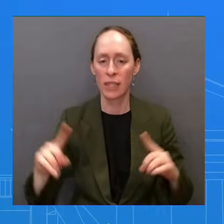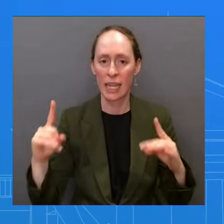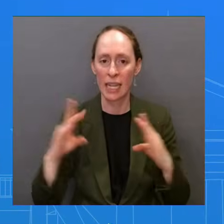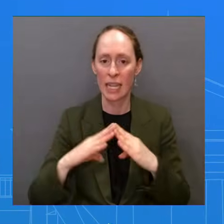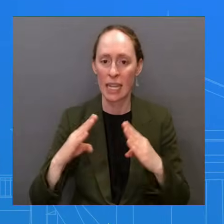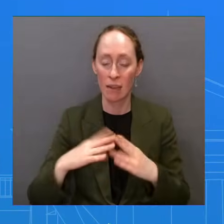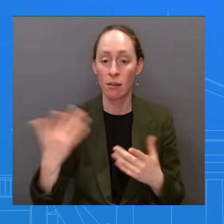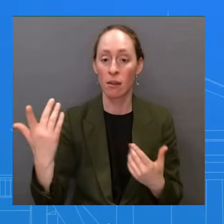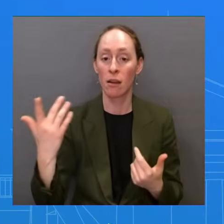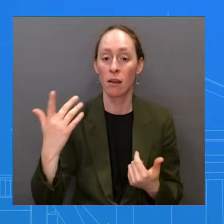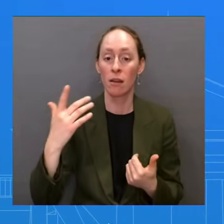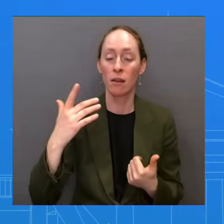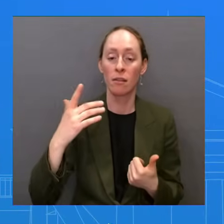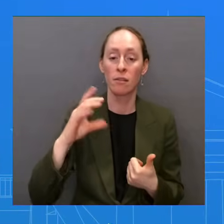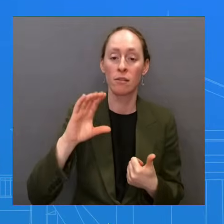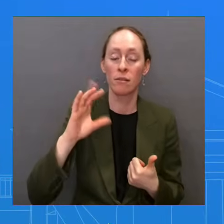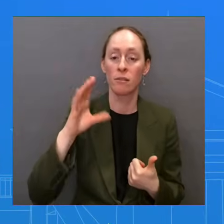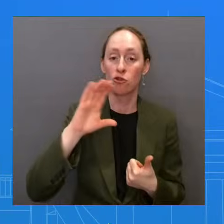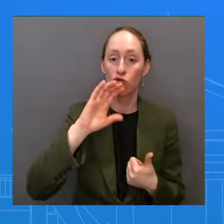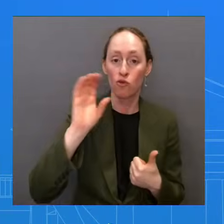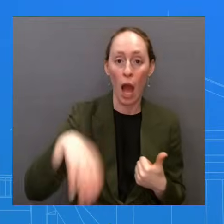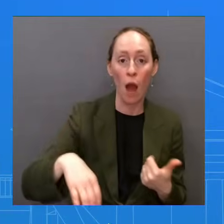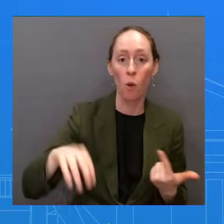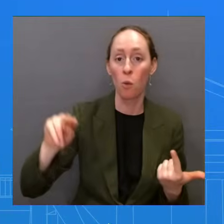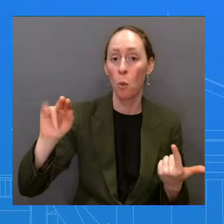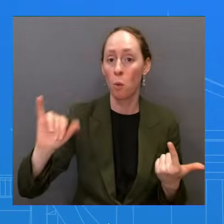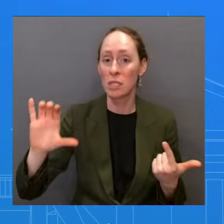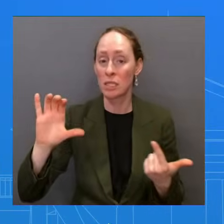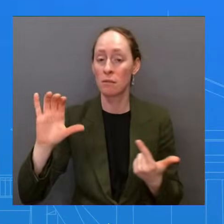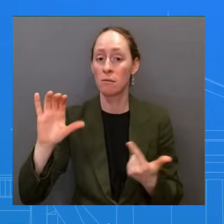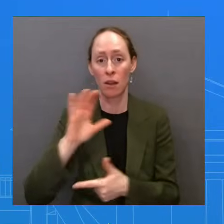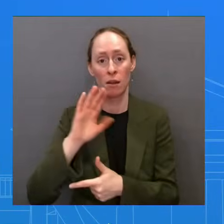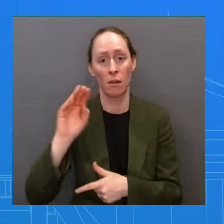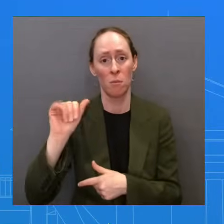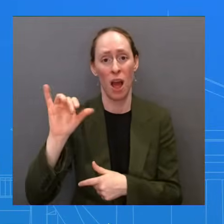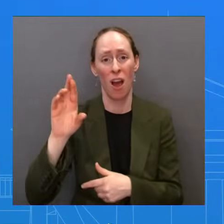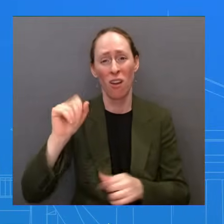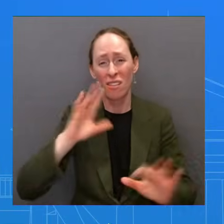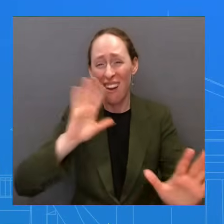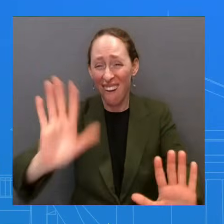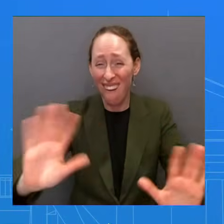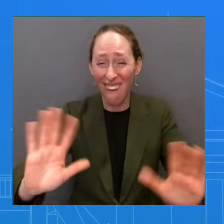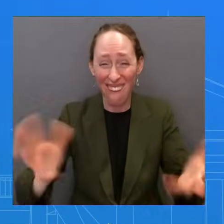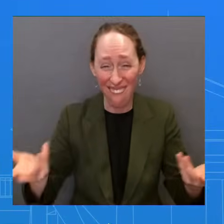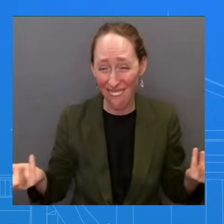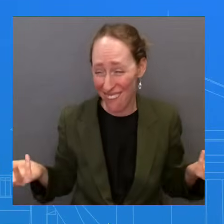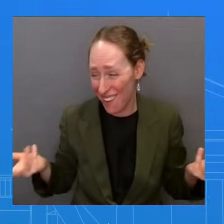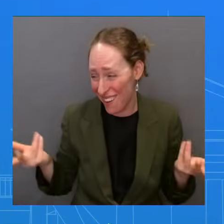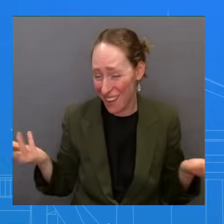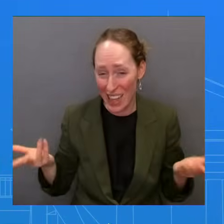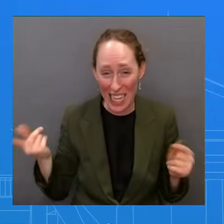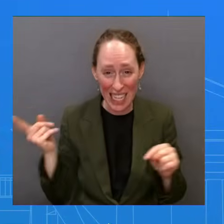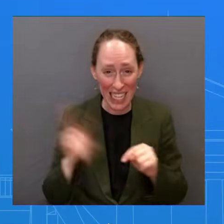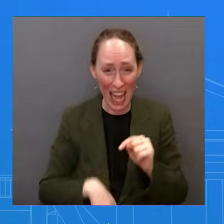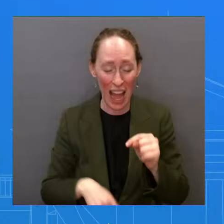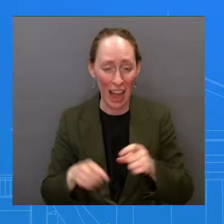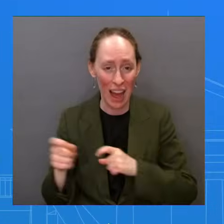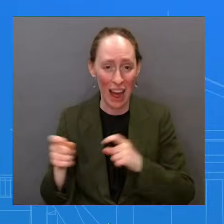What is the administration doing to help state and local governments prepare ahead of the expected influx of migrants?